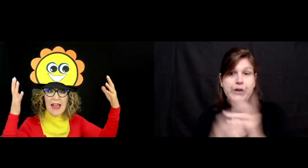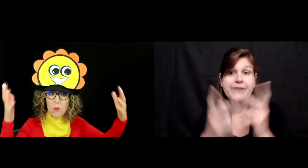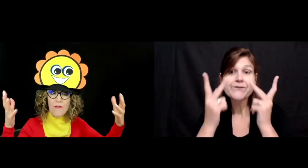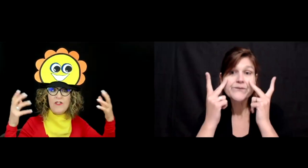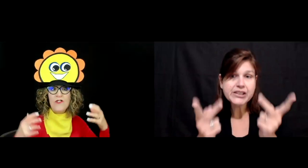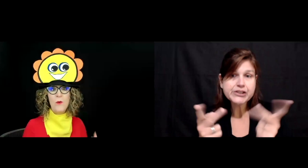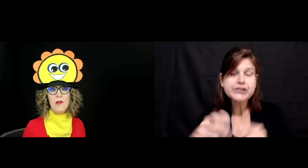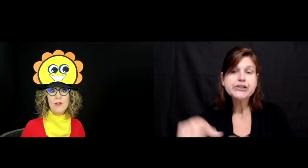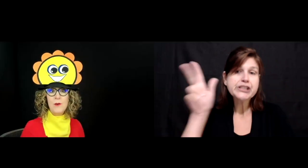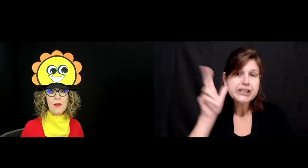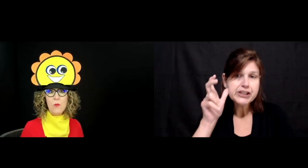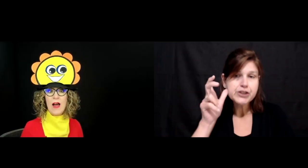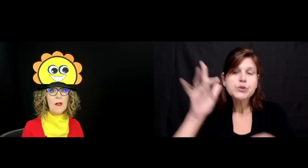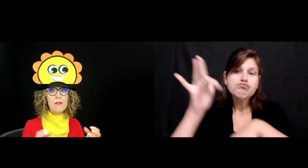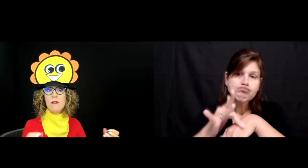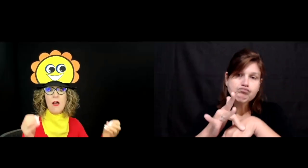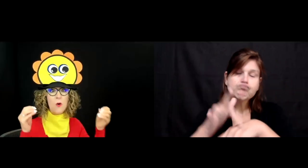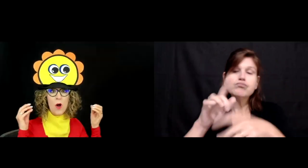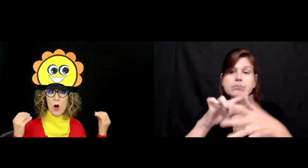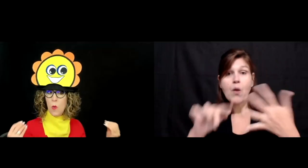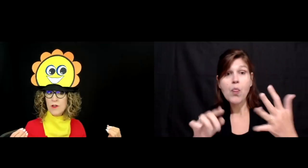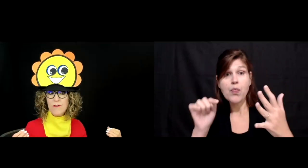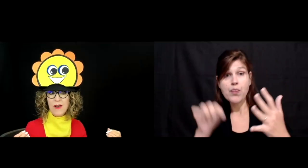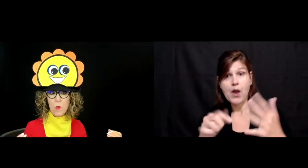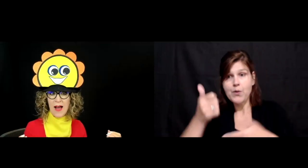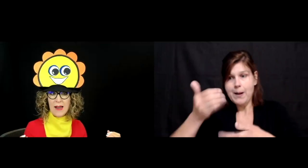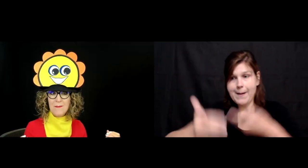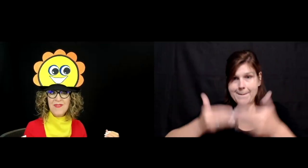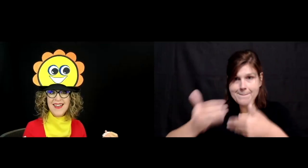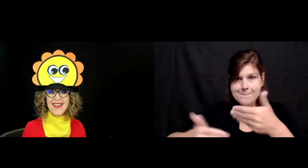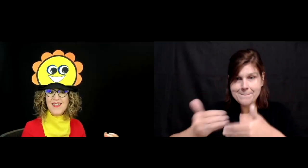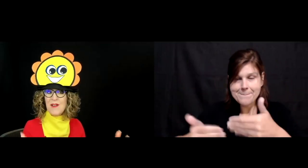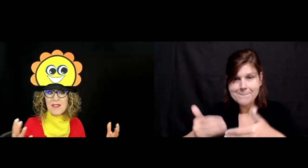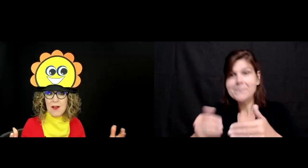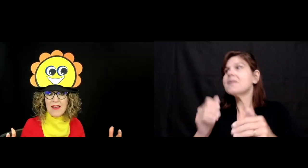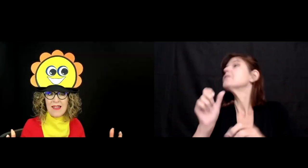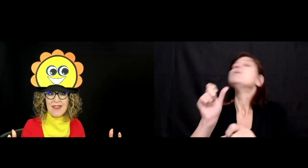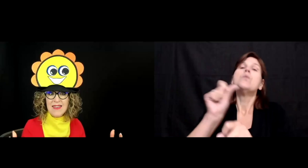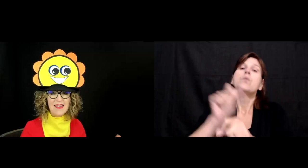is what this show is doing as well. So wonderfully well. So it's so exciting.